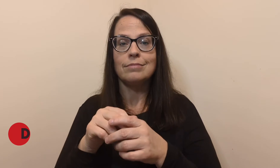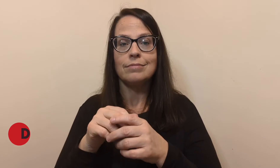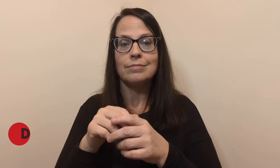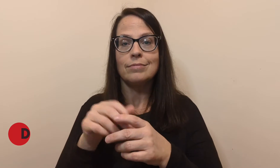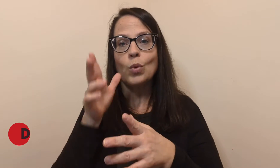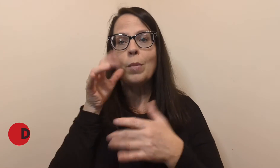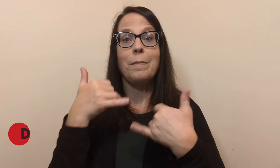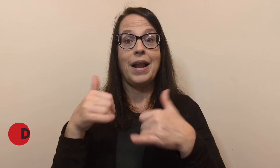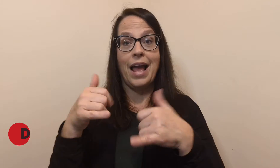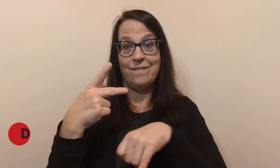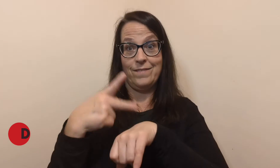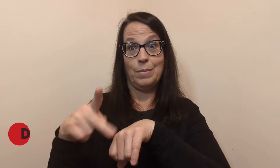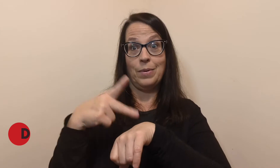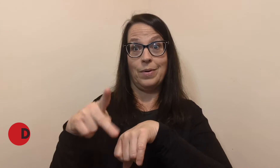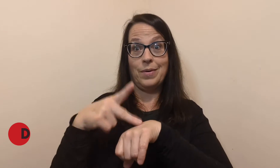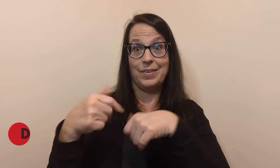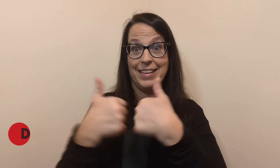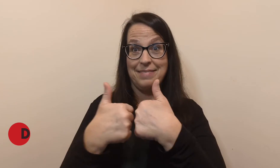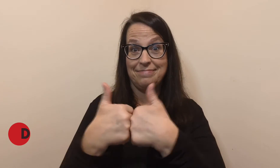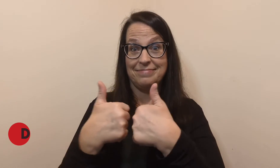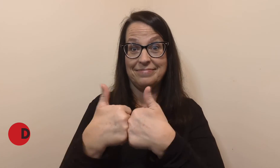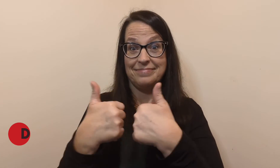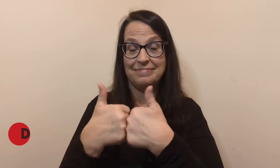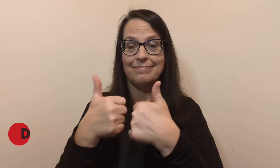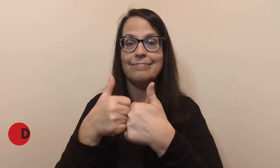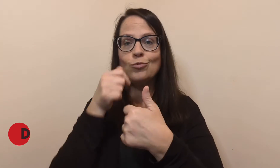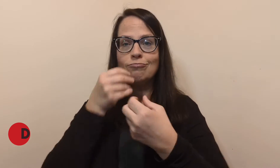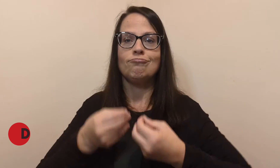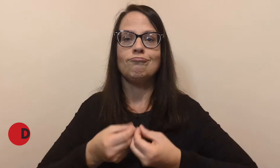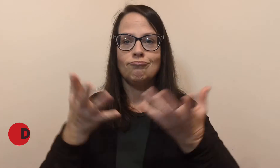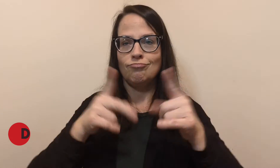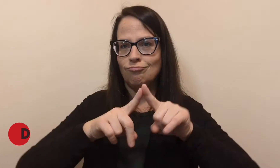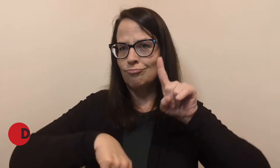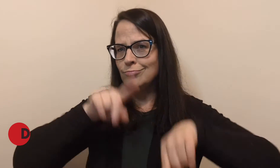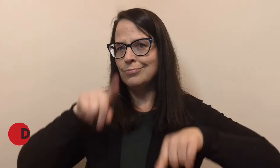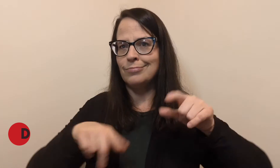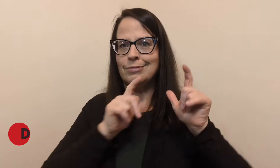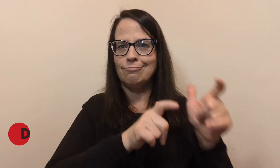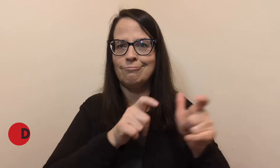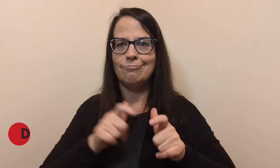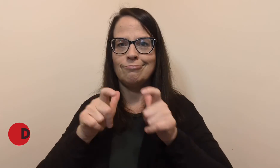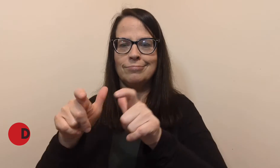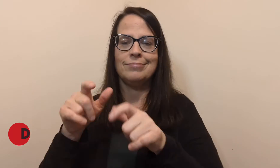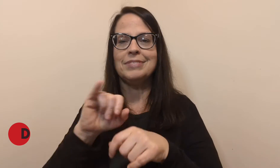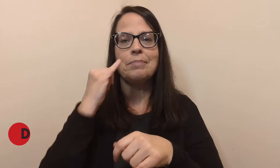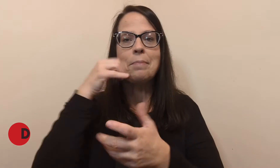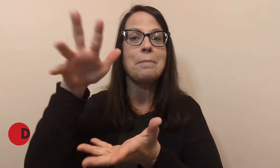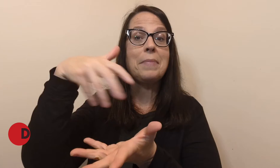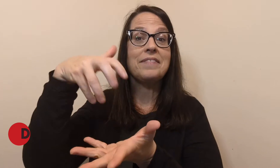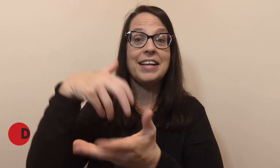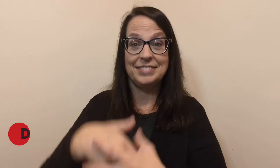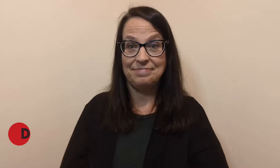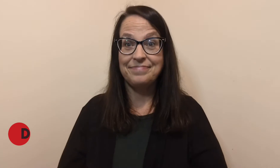They will also play Filipino games and serve a variety of dishes like a buffet.